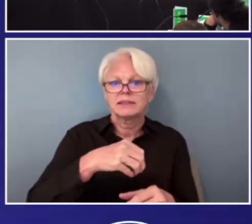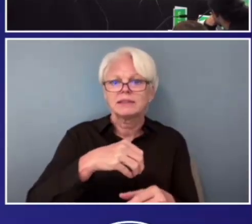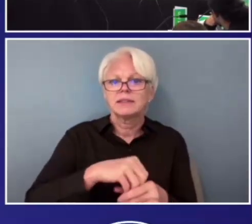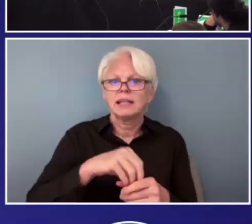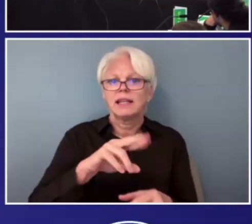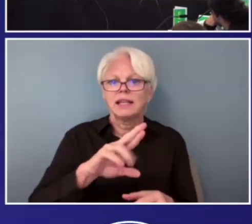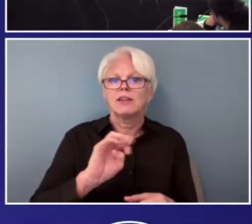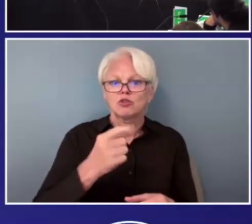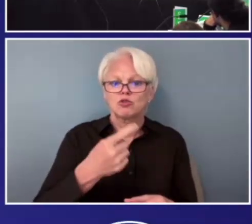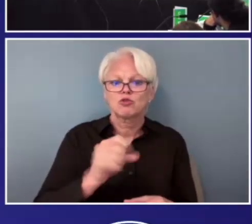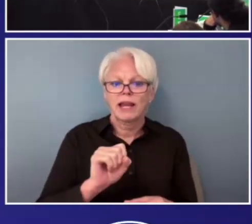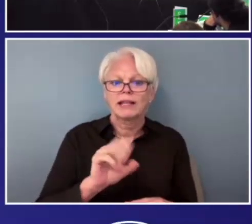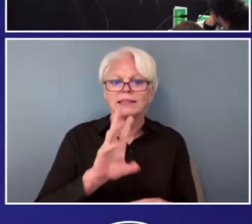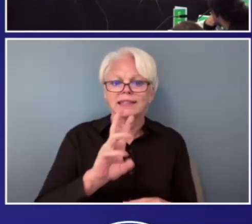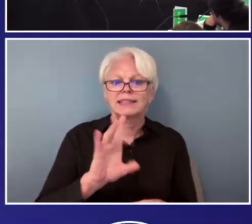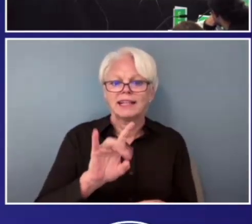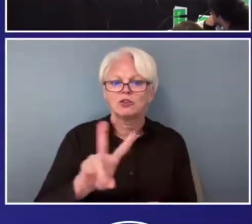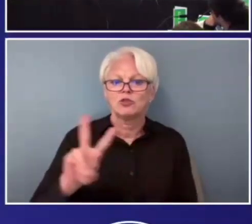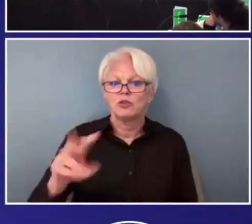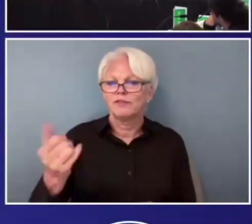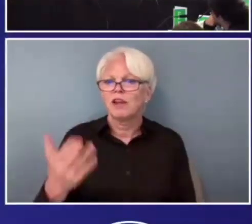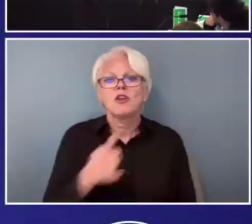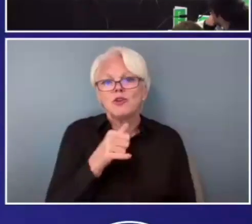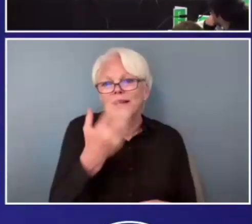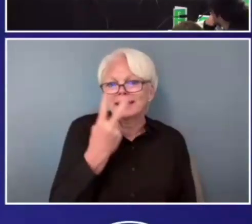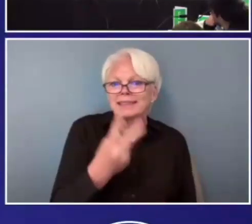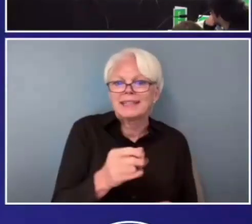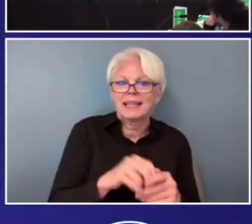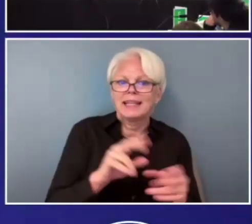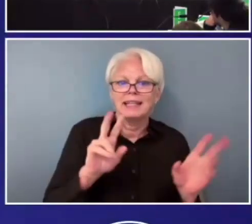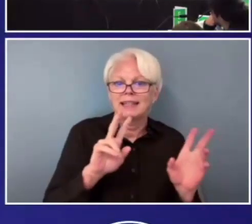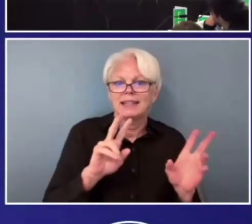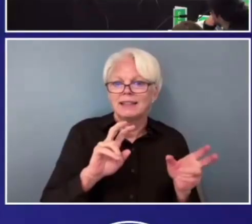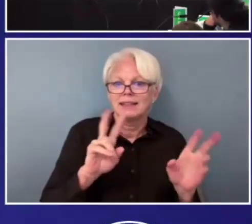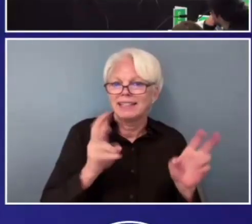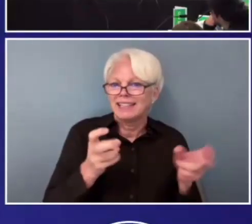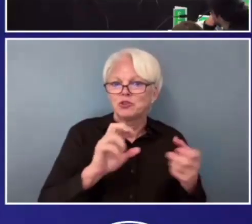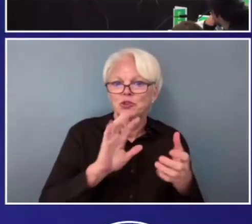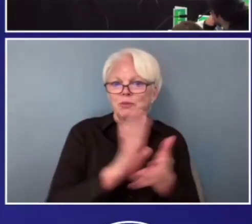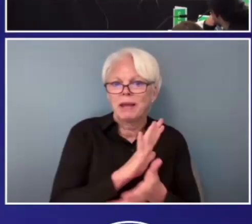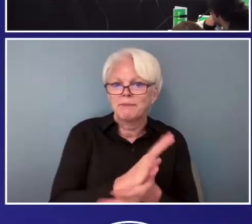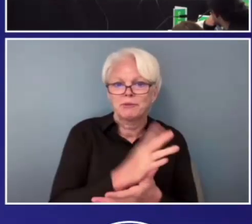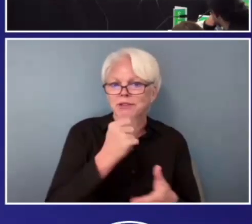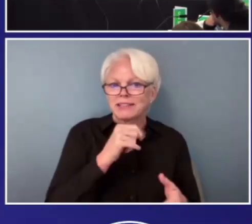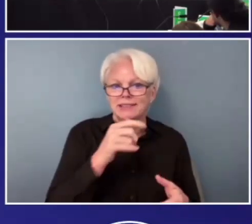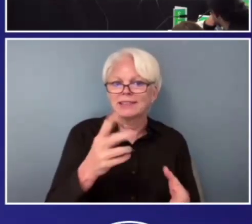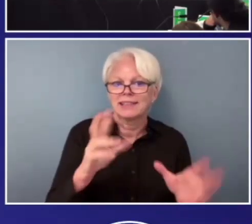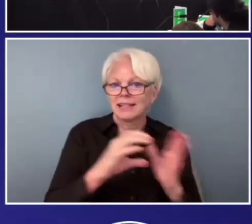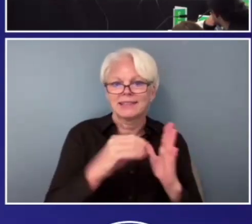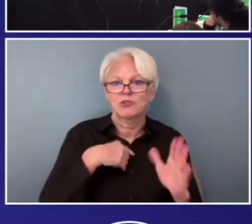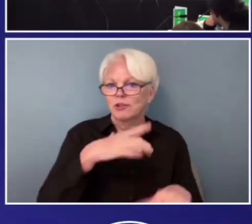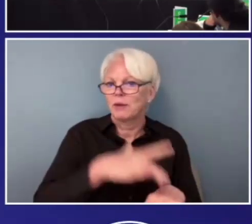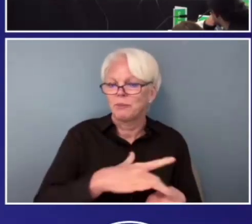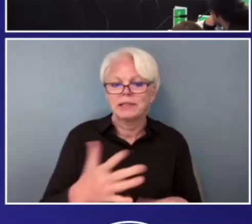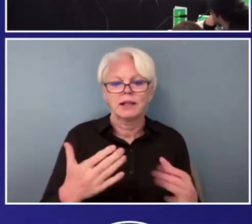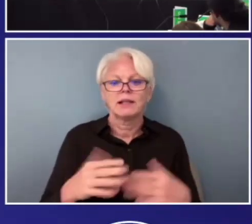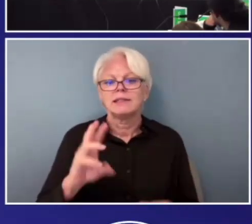but it's not -- you're not seeing it in the issue papers because it's not a section that we touched. 682.215(a)(1) defines